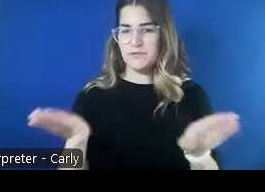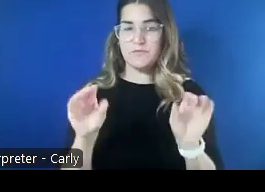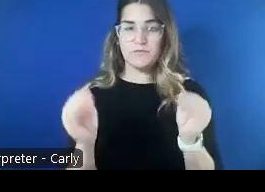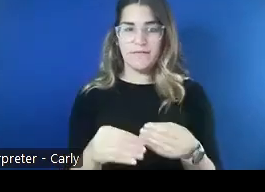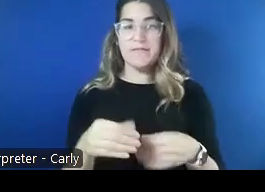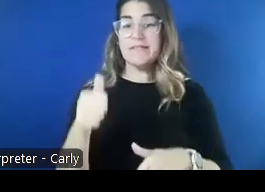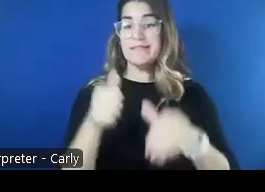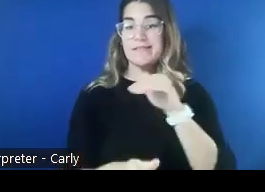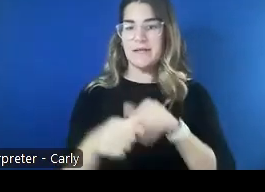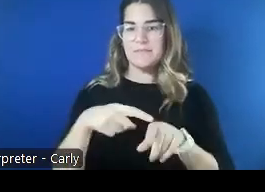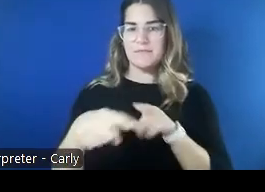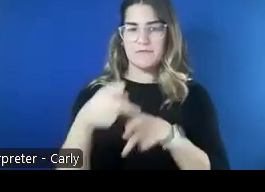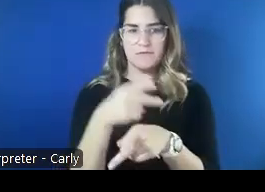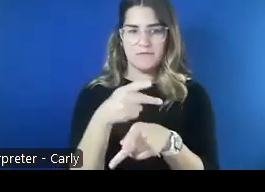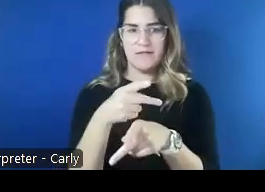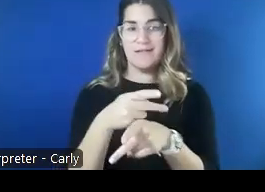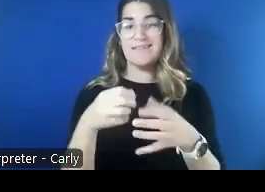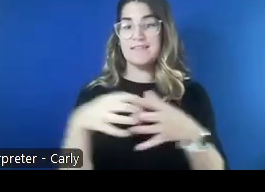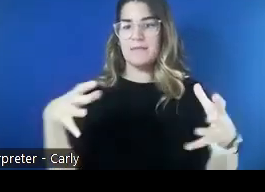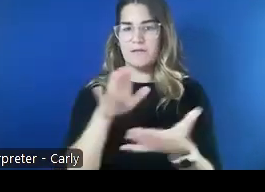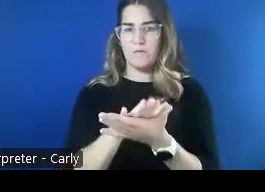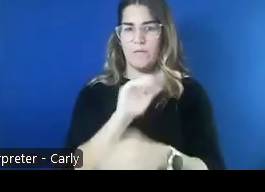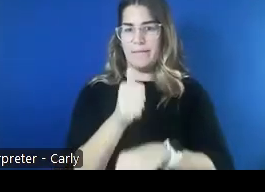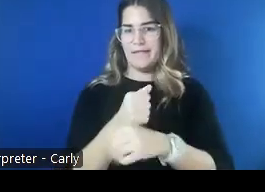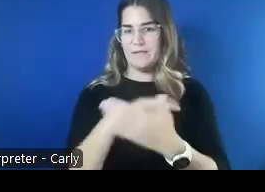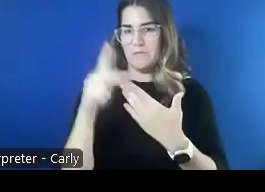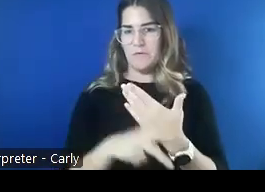based program which Karen's going to talk about our early childhood um stuff there so those are